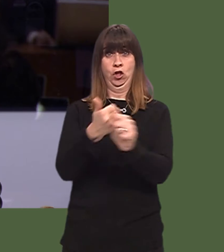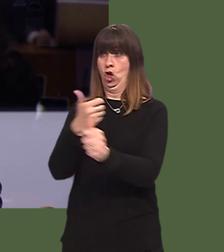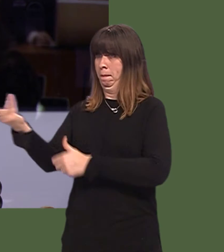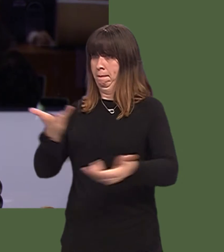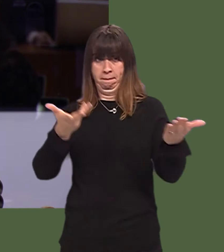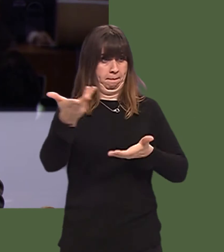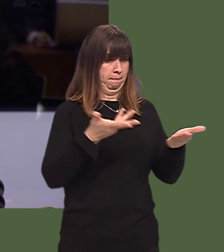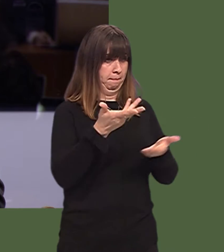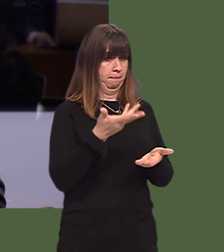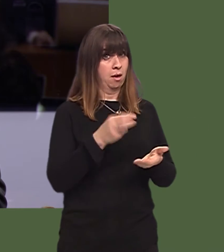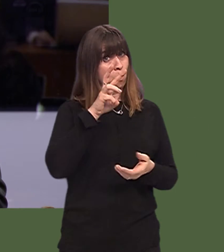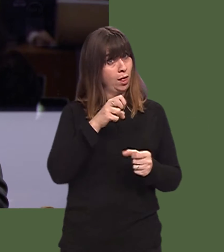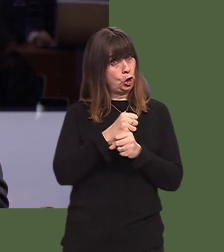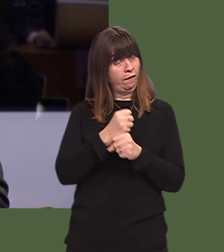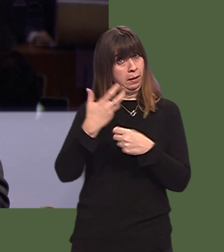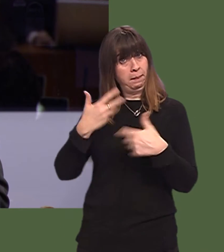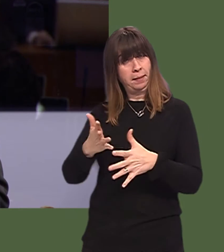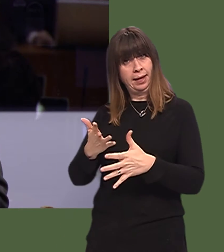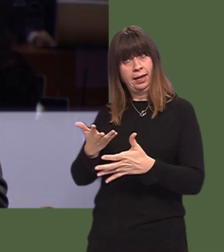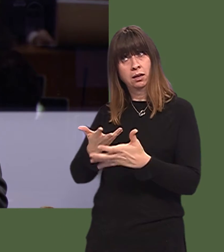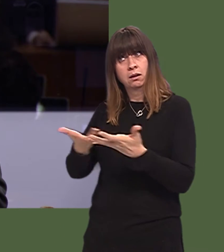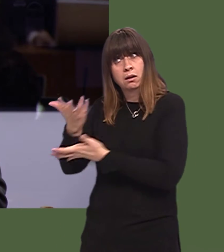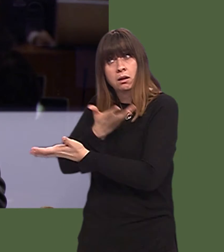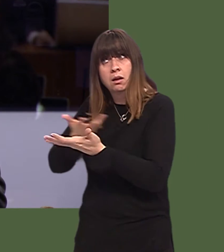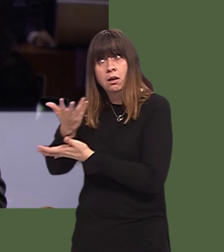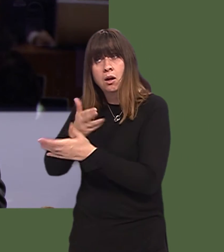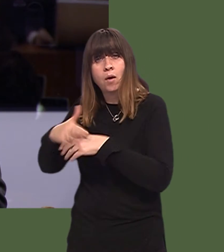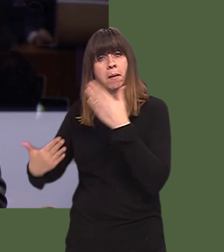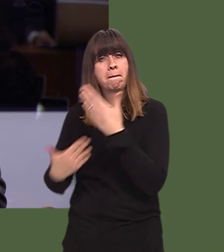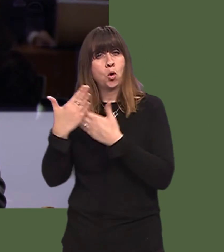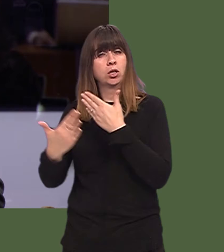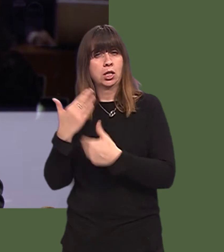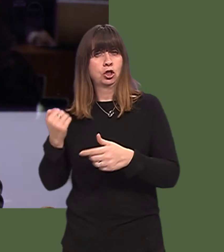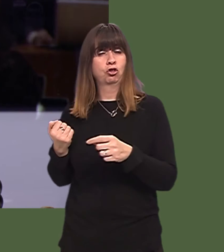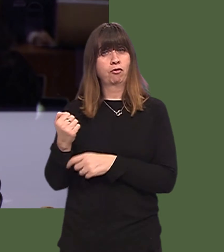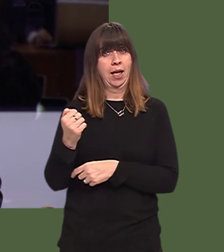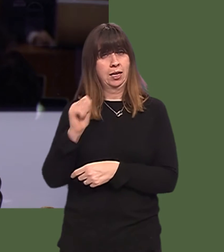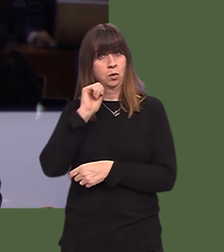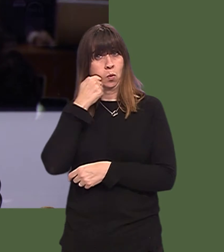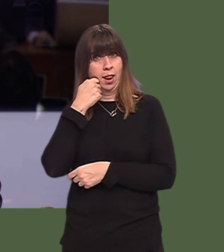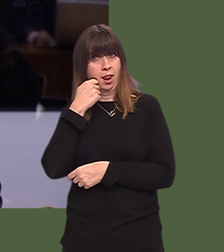has the Welsh Government had with regard to providing modern trains to improve rail services